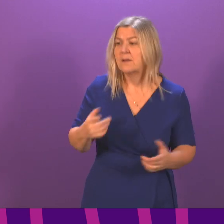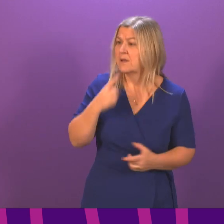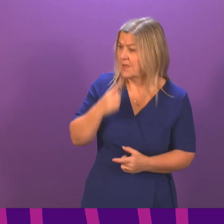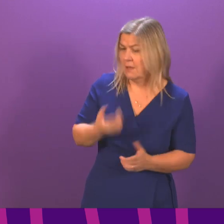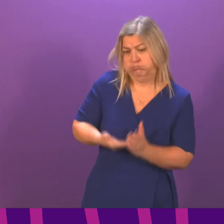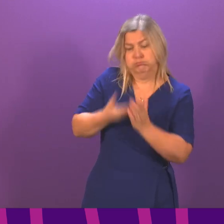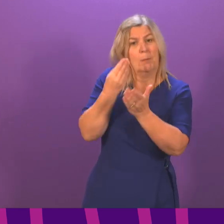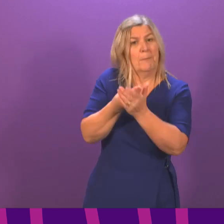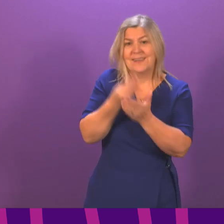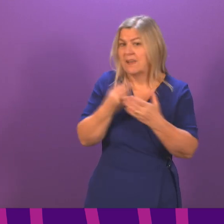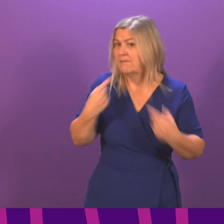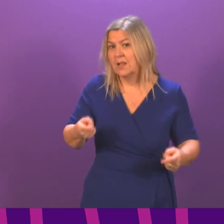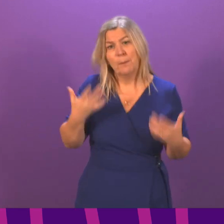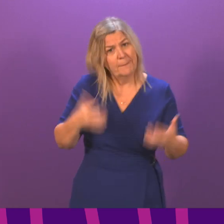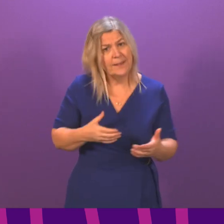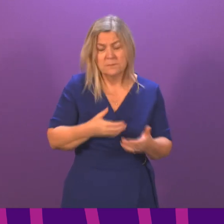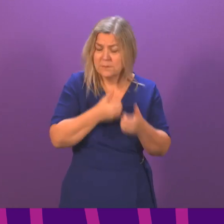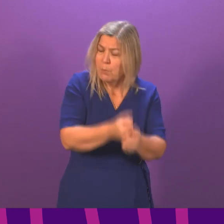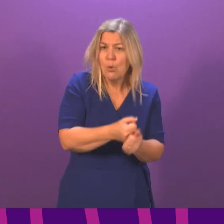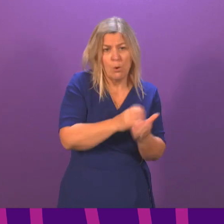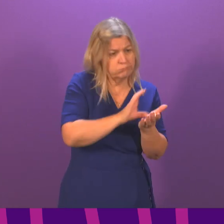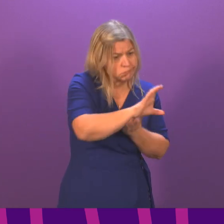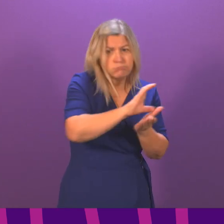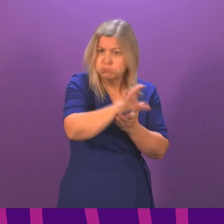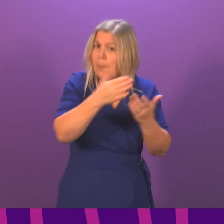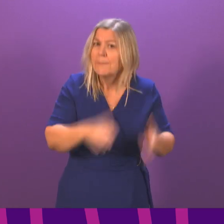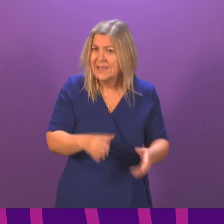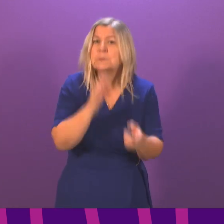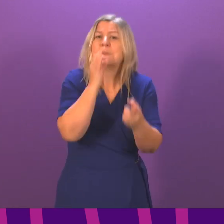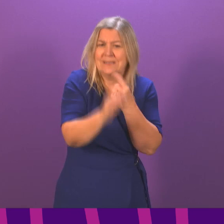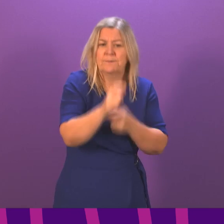additional funding to help specifically with the community impact. In doing so, we are